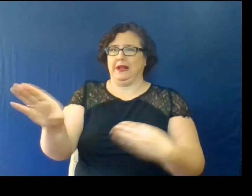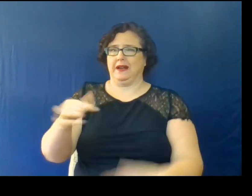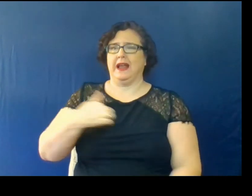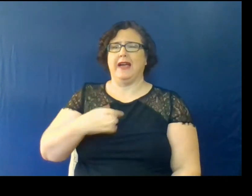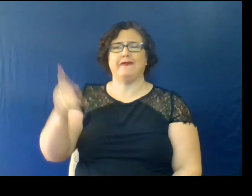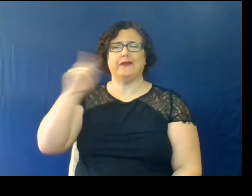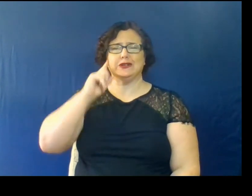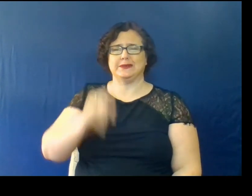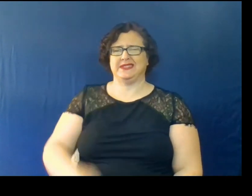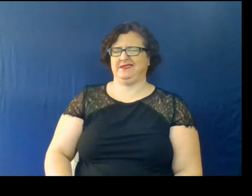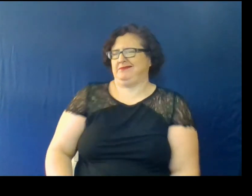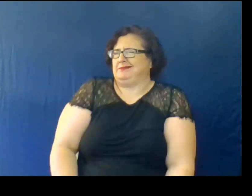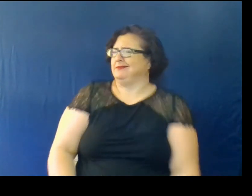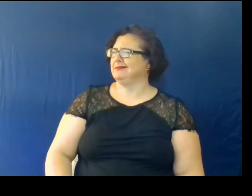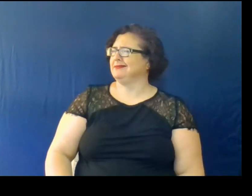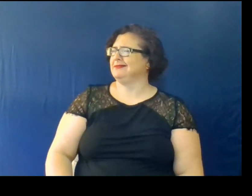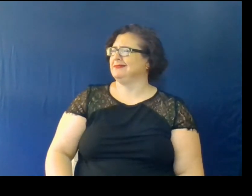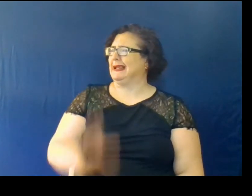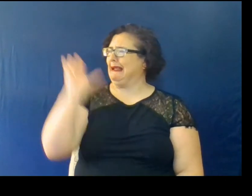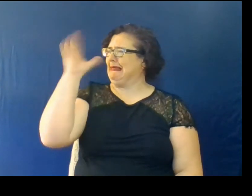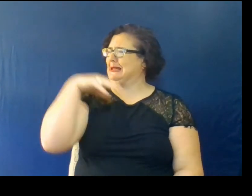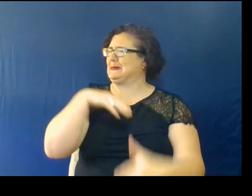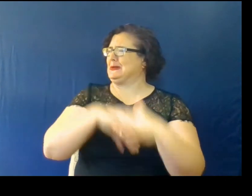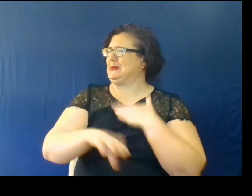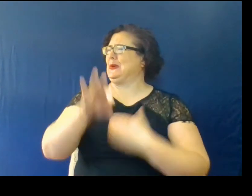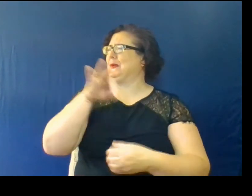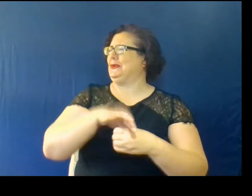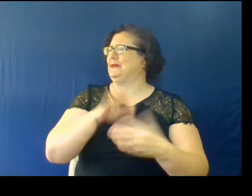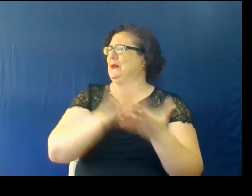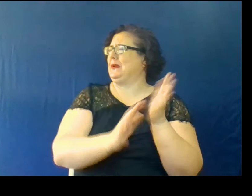weird. I mean you go in and you cast your vote, you leave. How much of a plan do you need? But